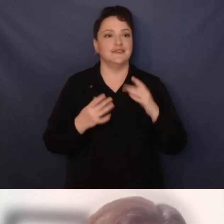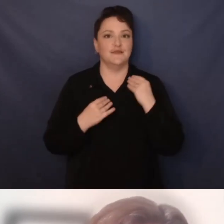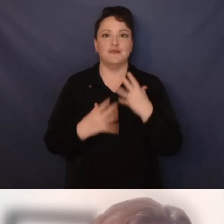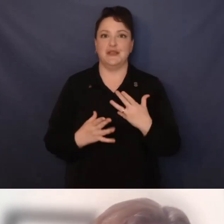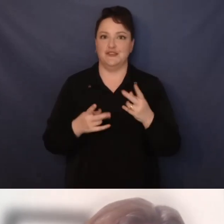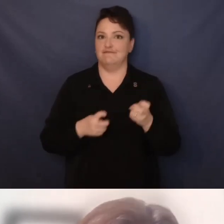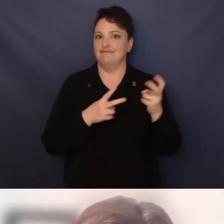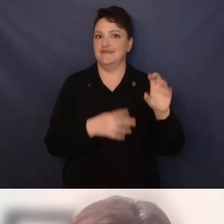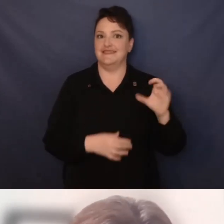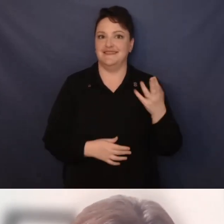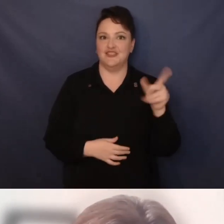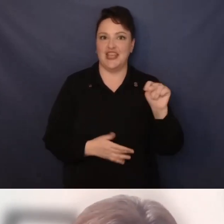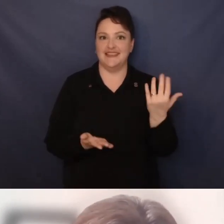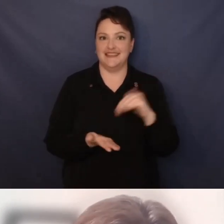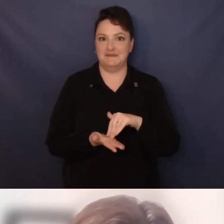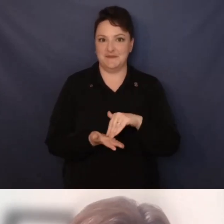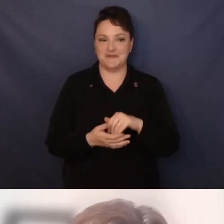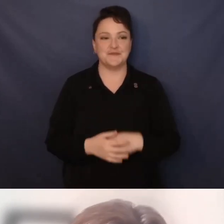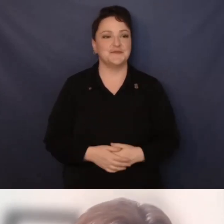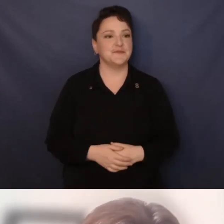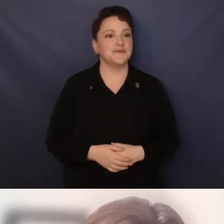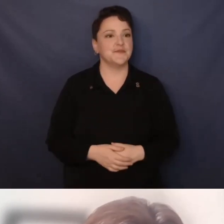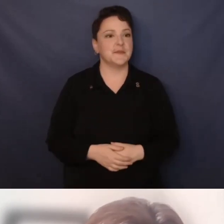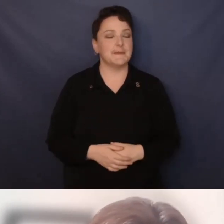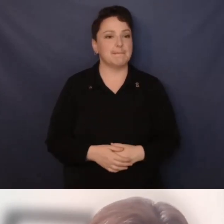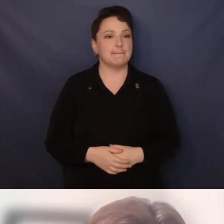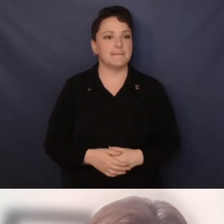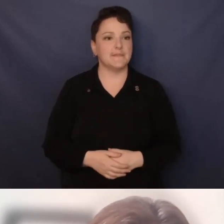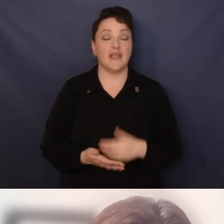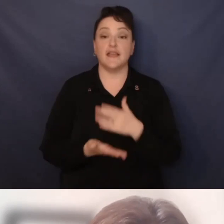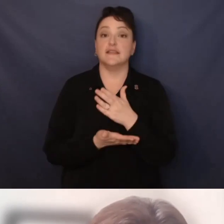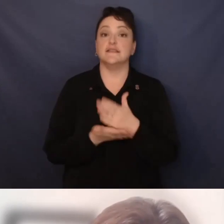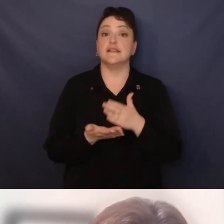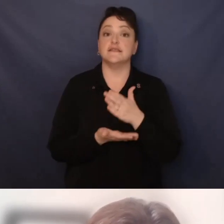I have also grabbed some of the questions that came in through the question box that we were